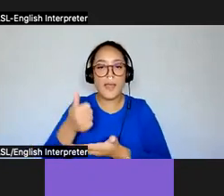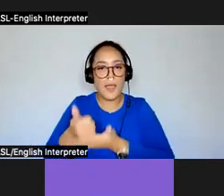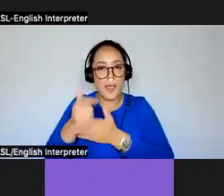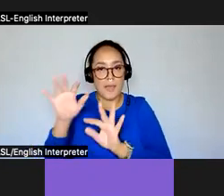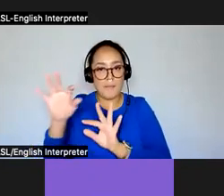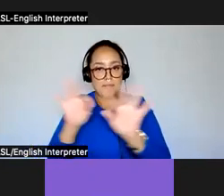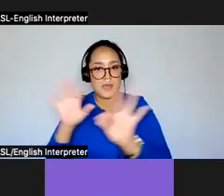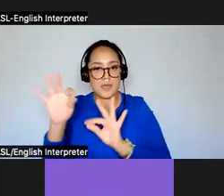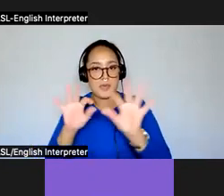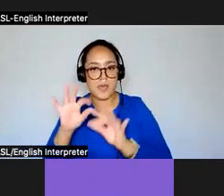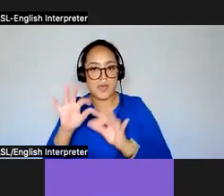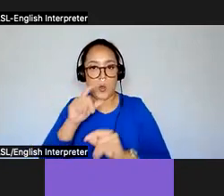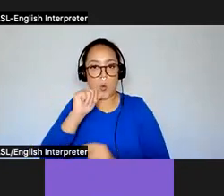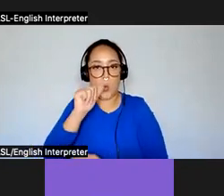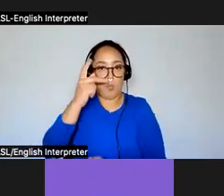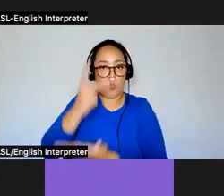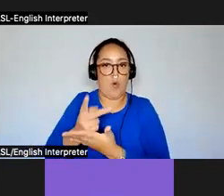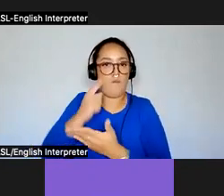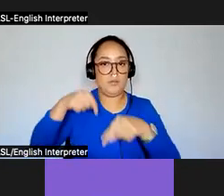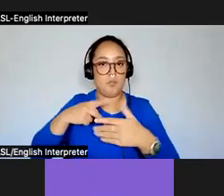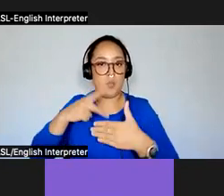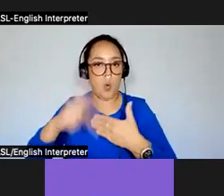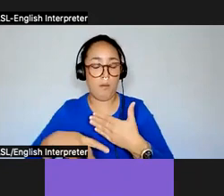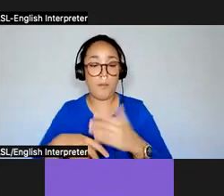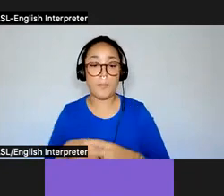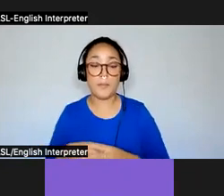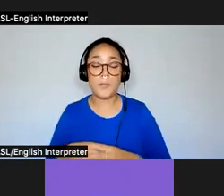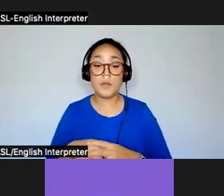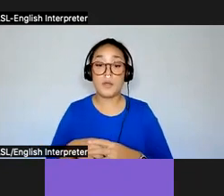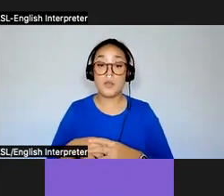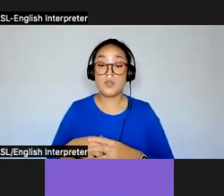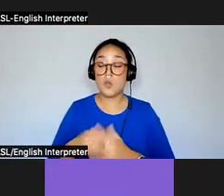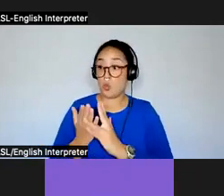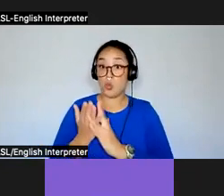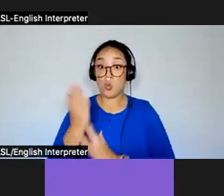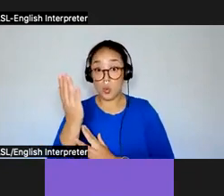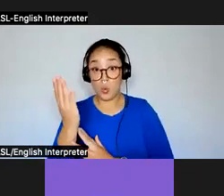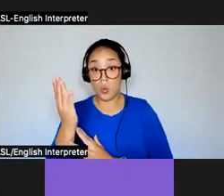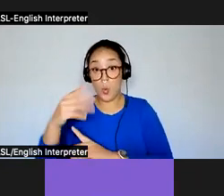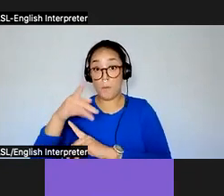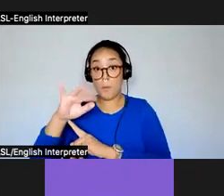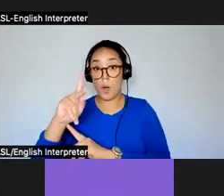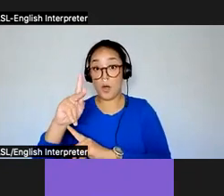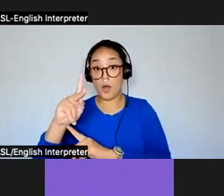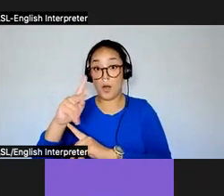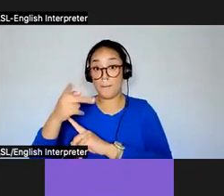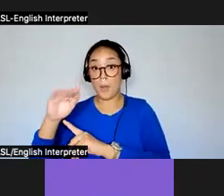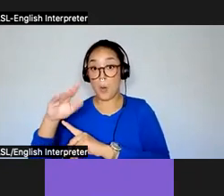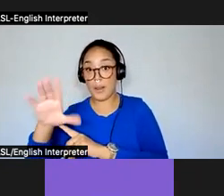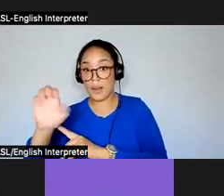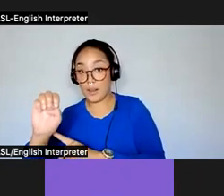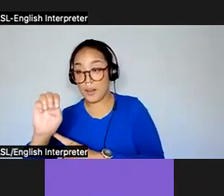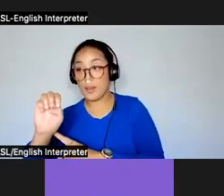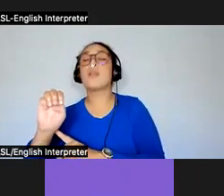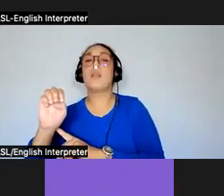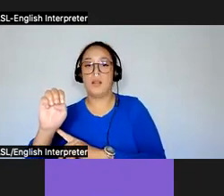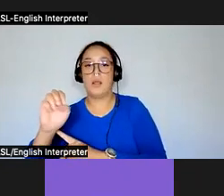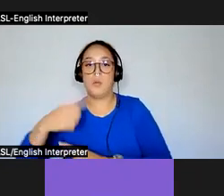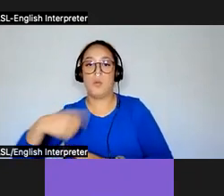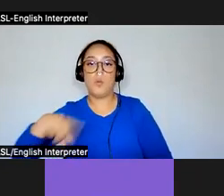And by way of park people, we will connect you to the to these community groups.